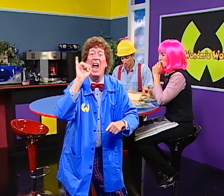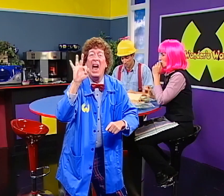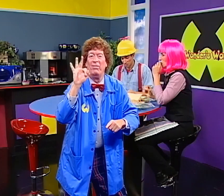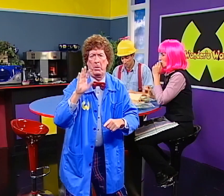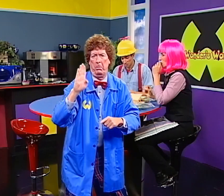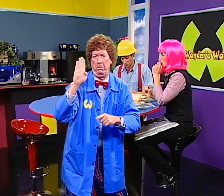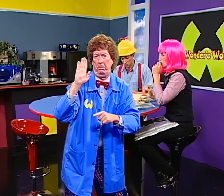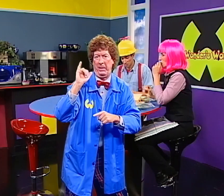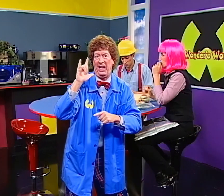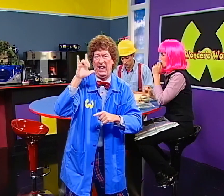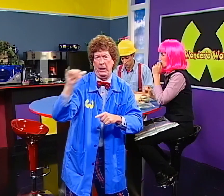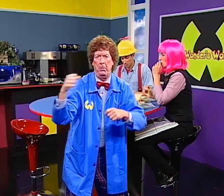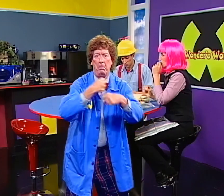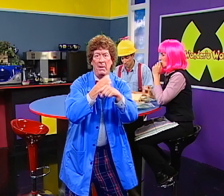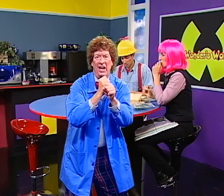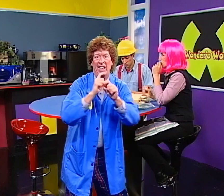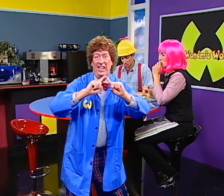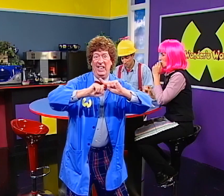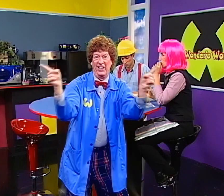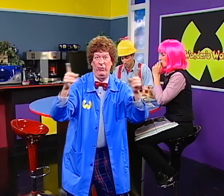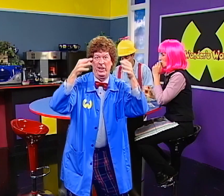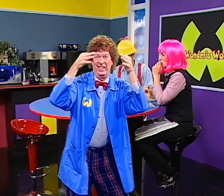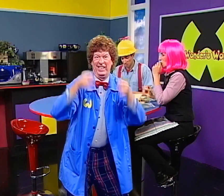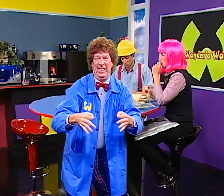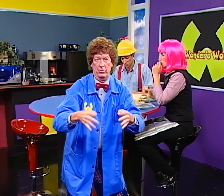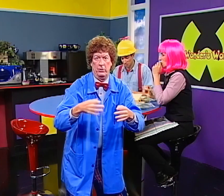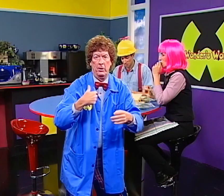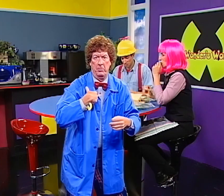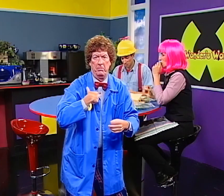IF BILLY MAKES A DIFFERENT DECISION.